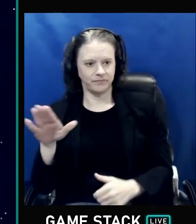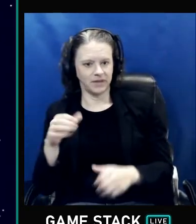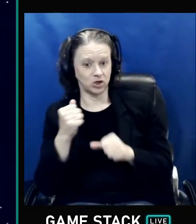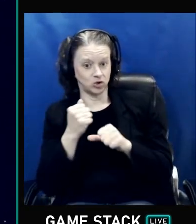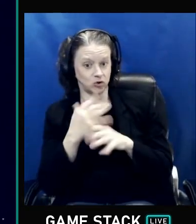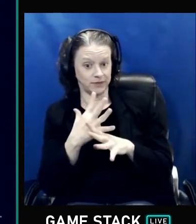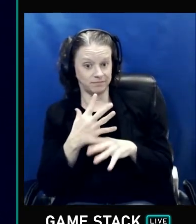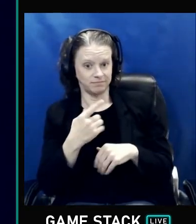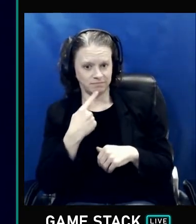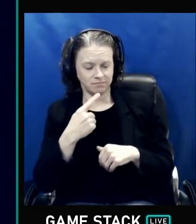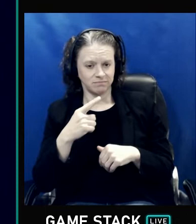(French)